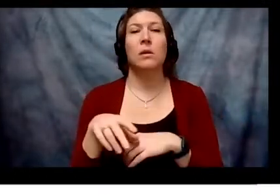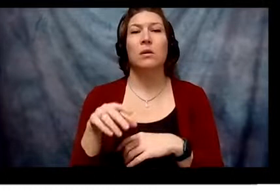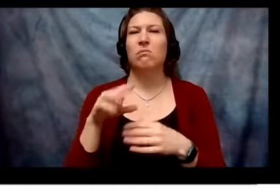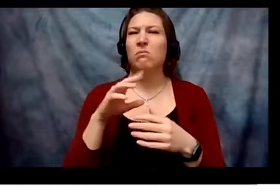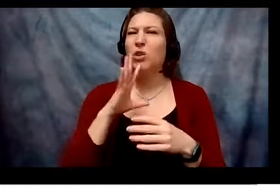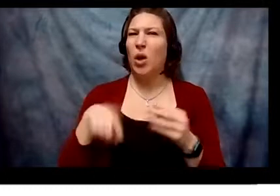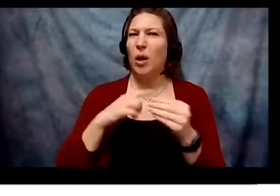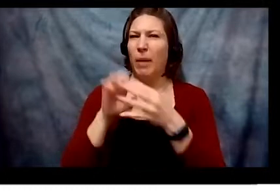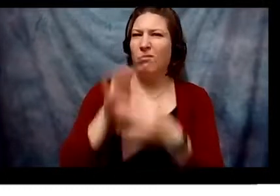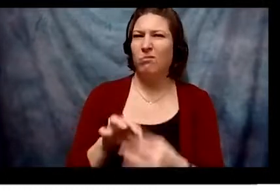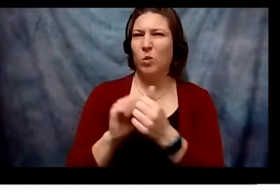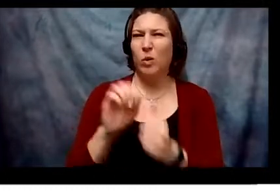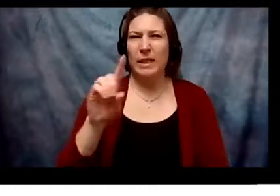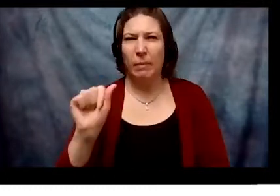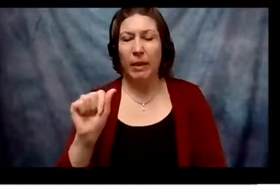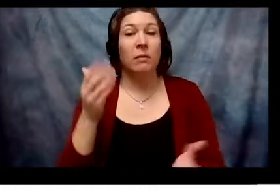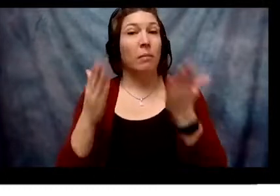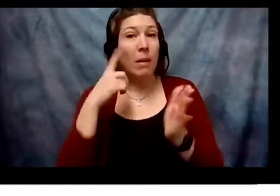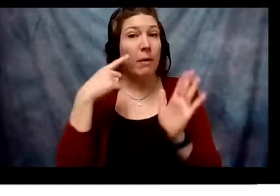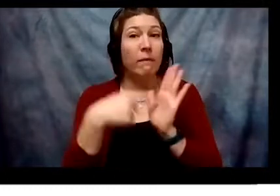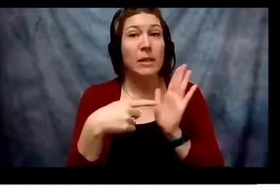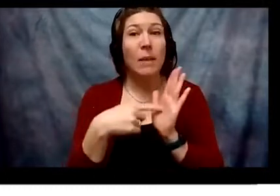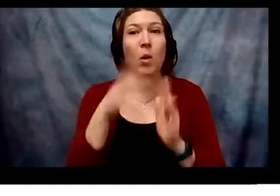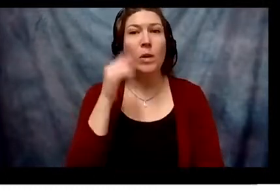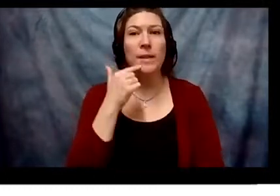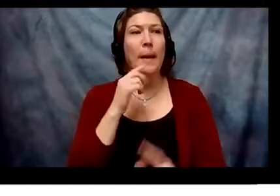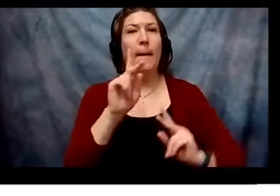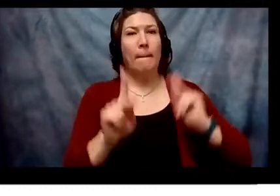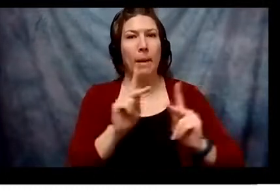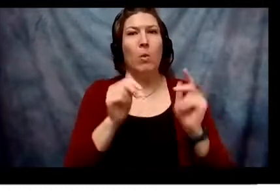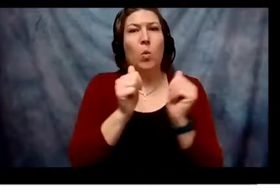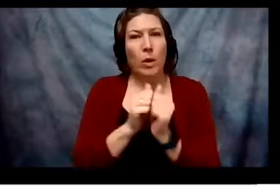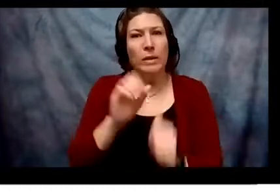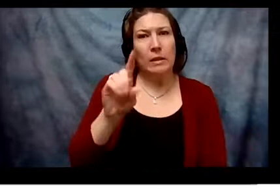We may say, for example, people with disabilities or disabled